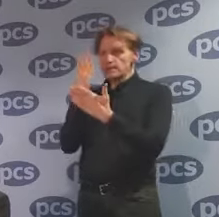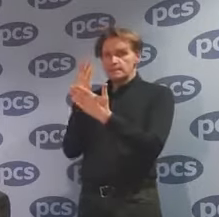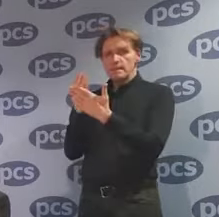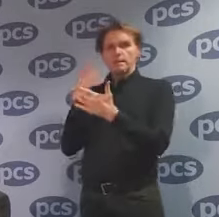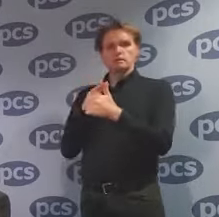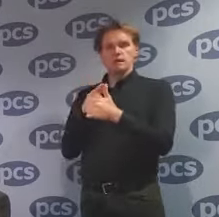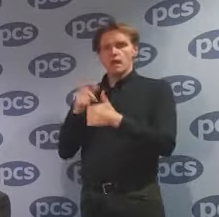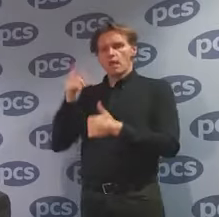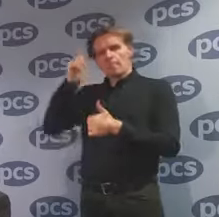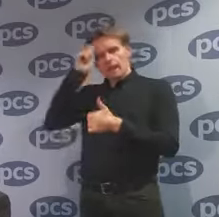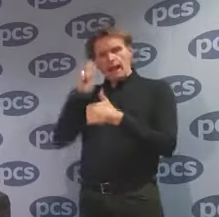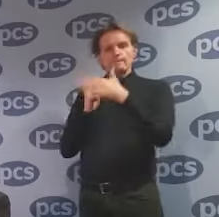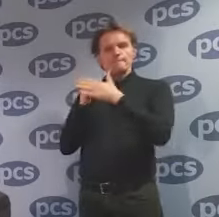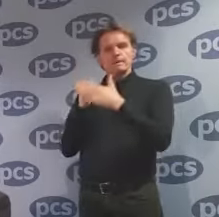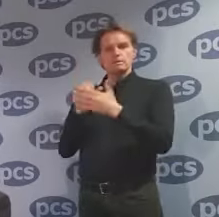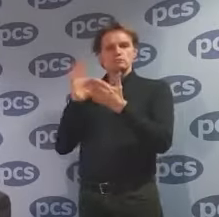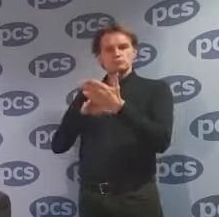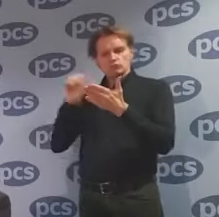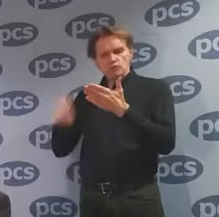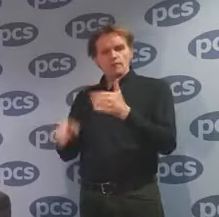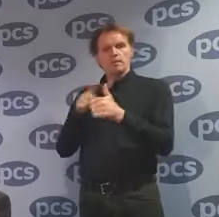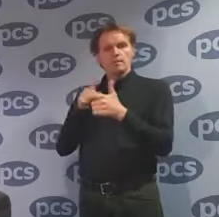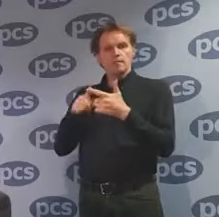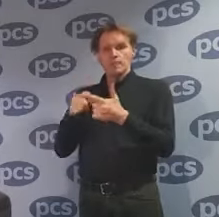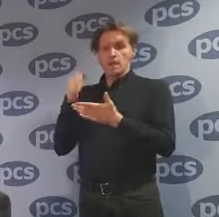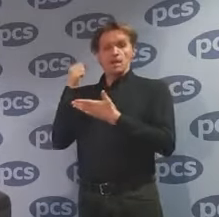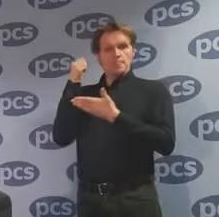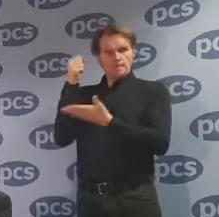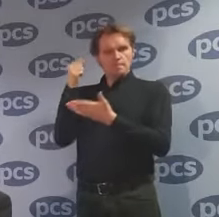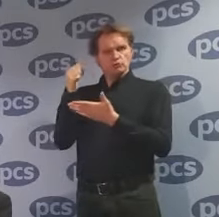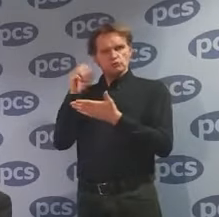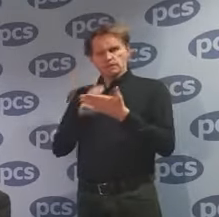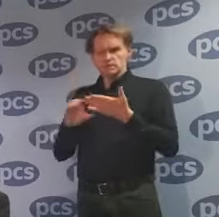everyone, put funding in from the budget to allow above inflation pay raises and